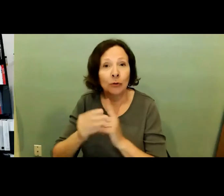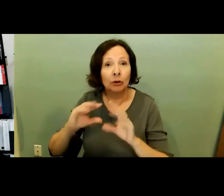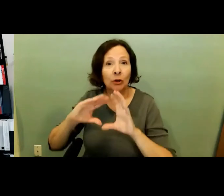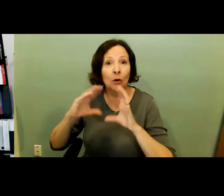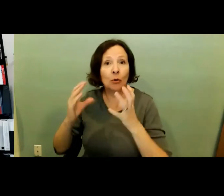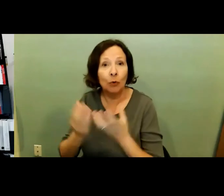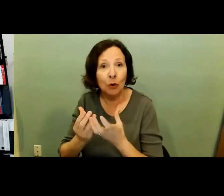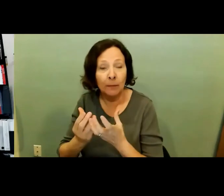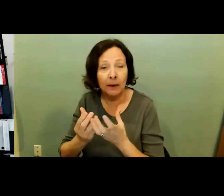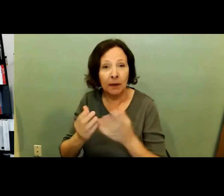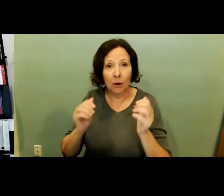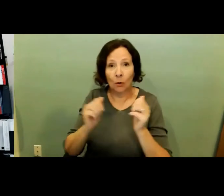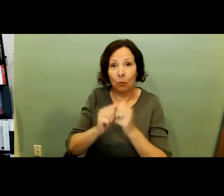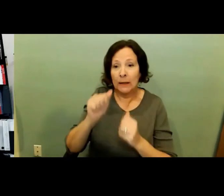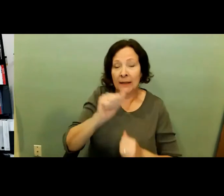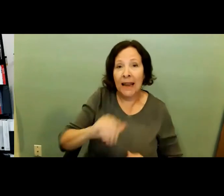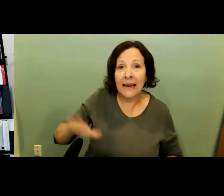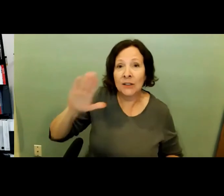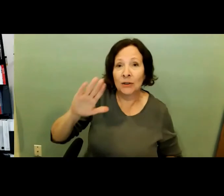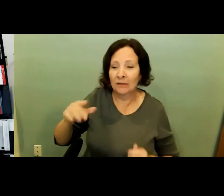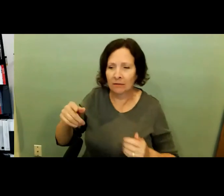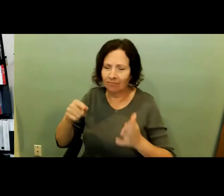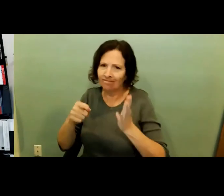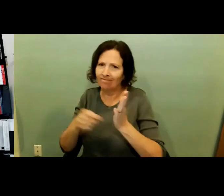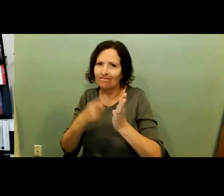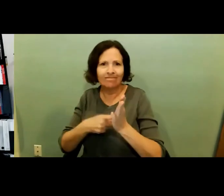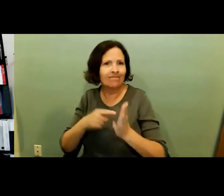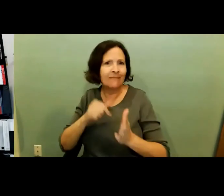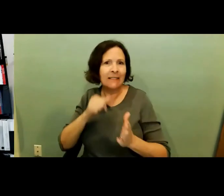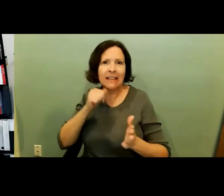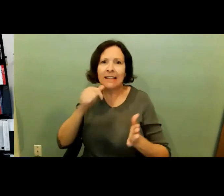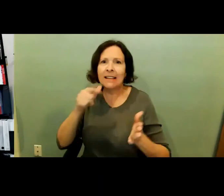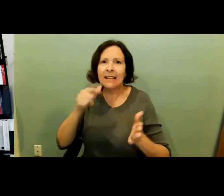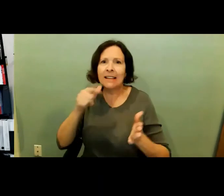I think that's a real problem on this campus and that is there there is no